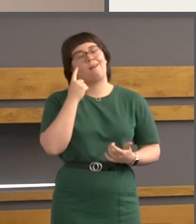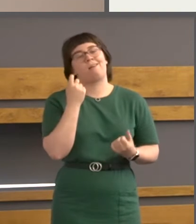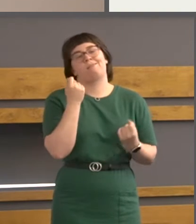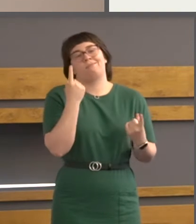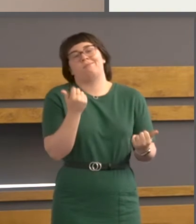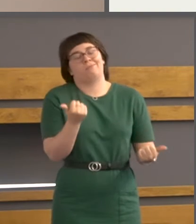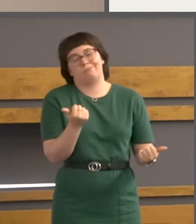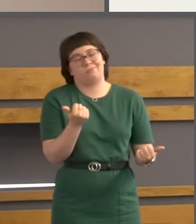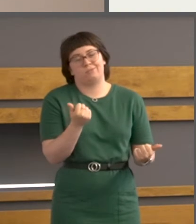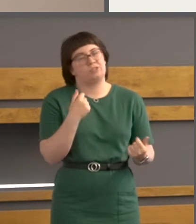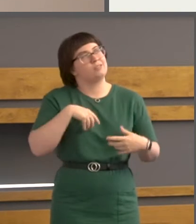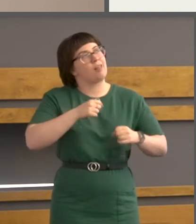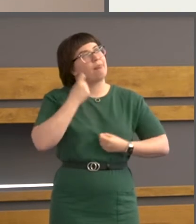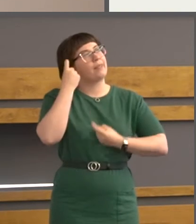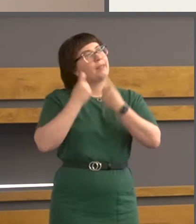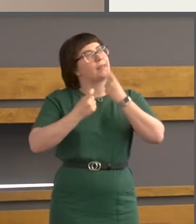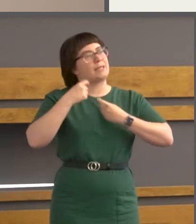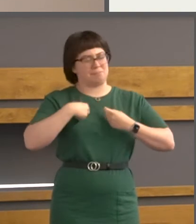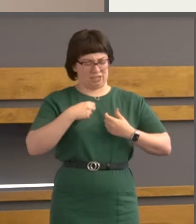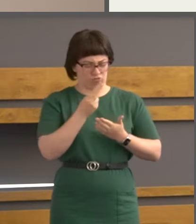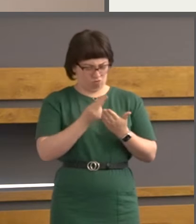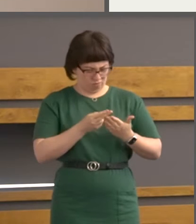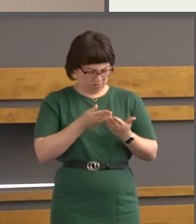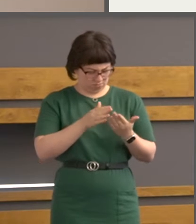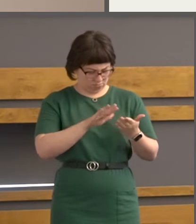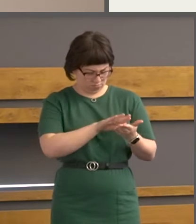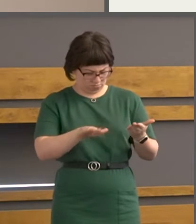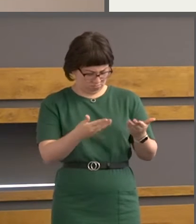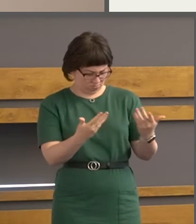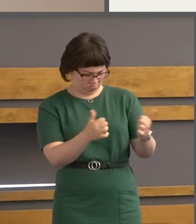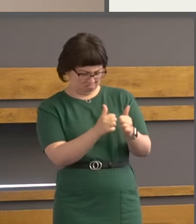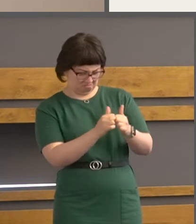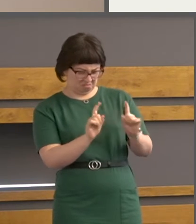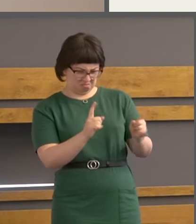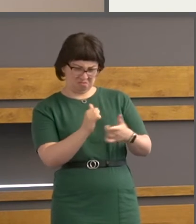about the surface of what I was drawing on. You know, what is my substrate, my foundation?